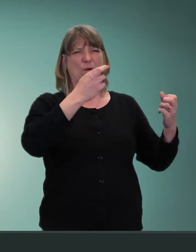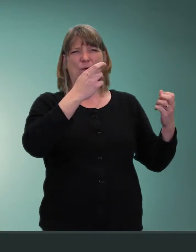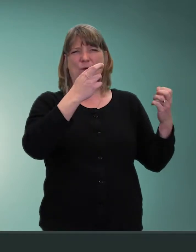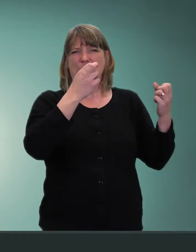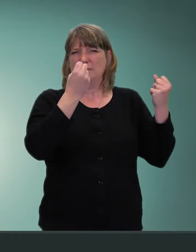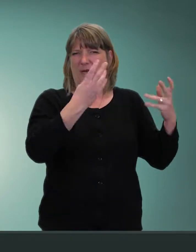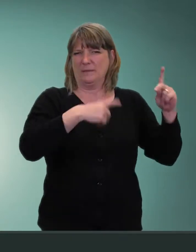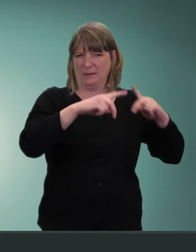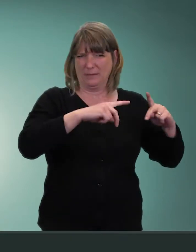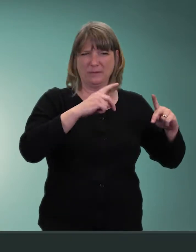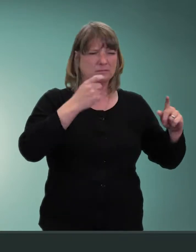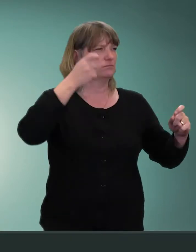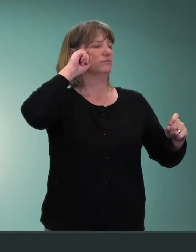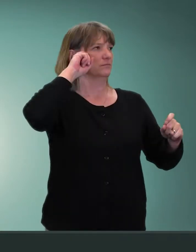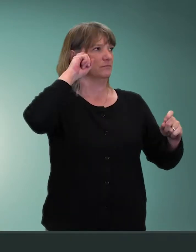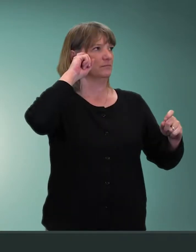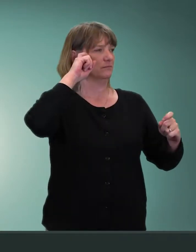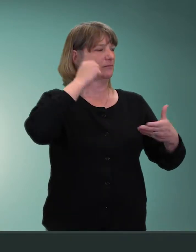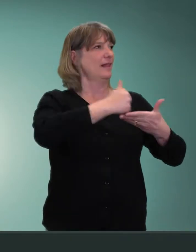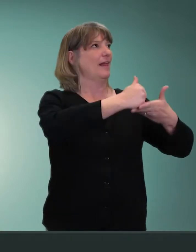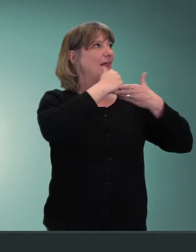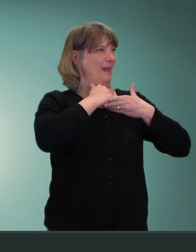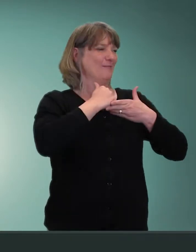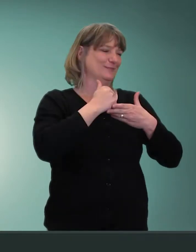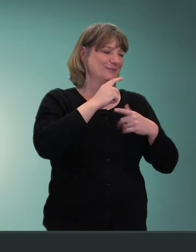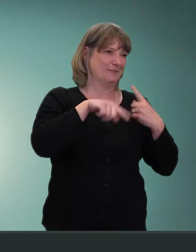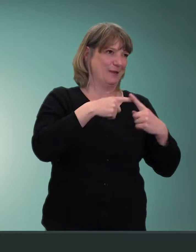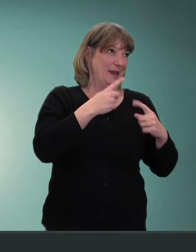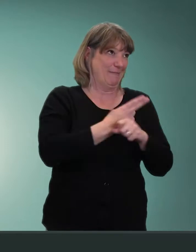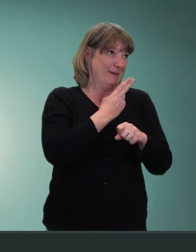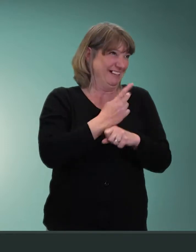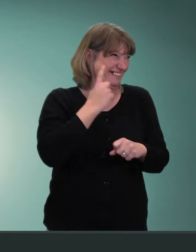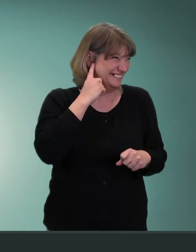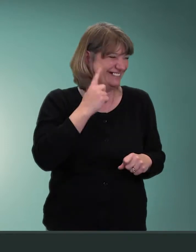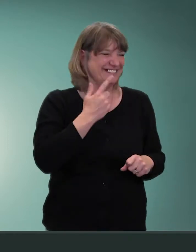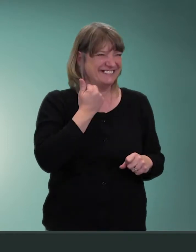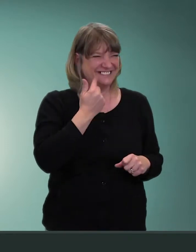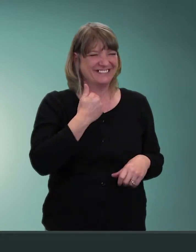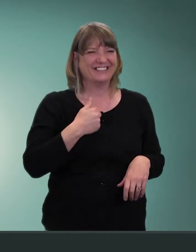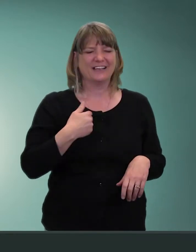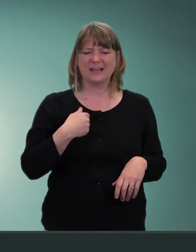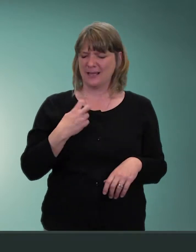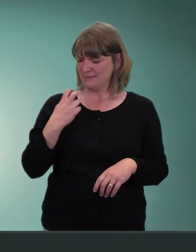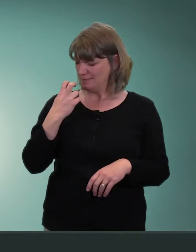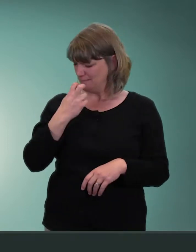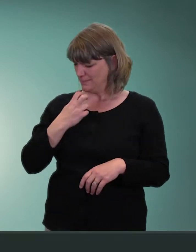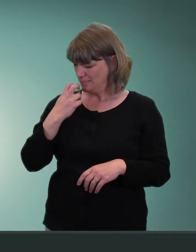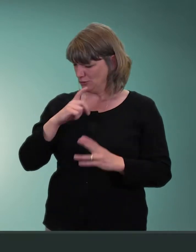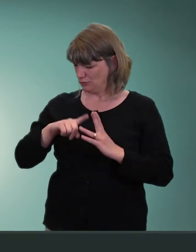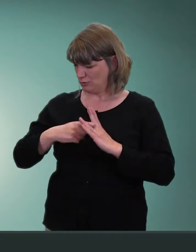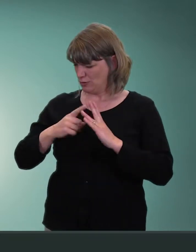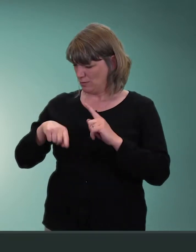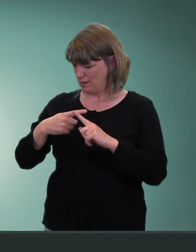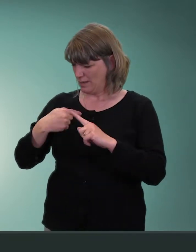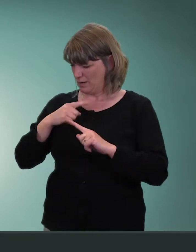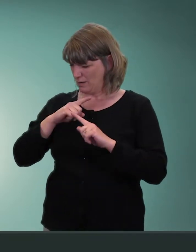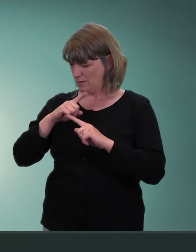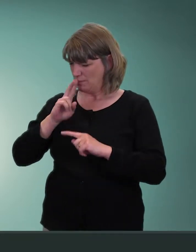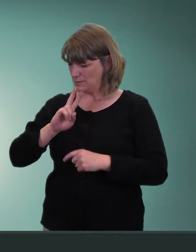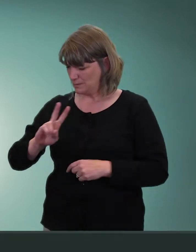around me. So it helps, when I wear it. [ Laugh ] I believe that I started speech when I was two,